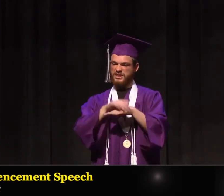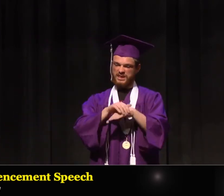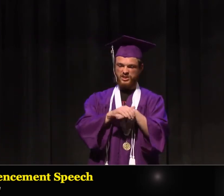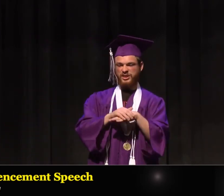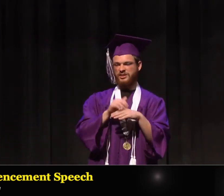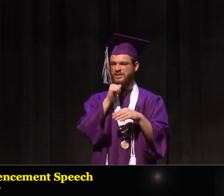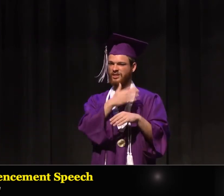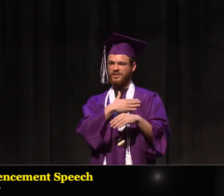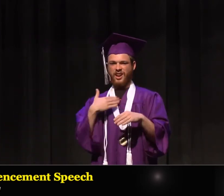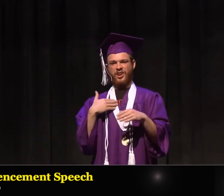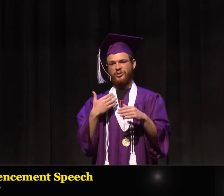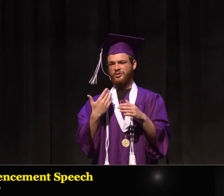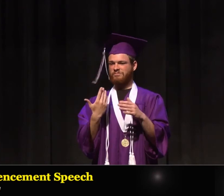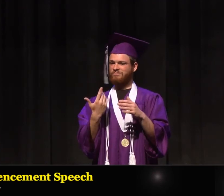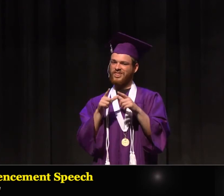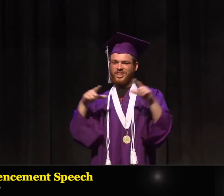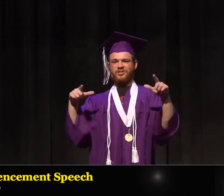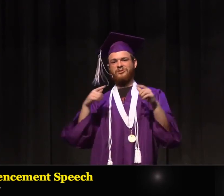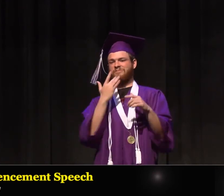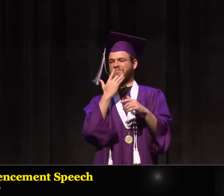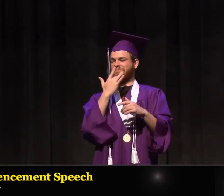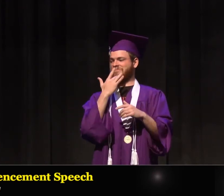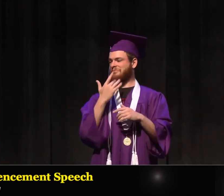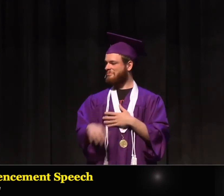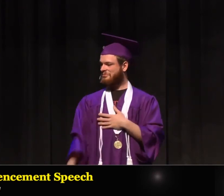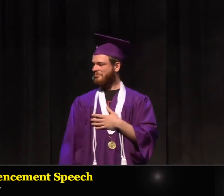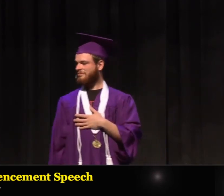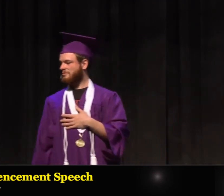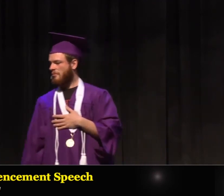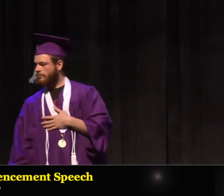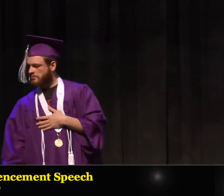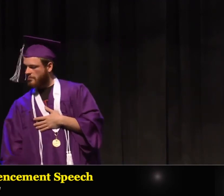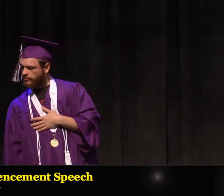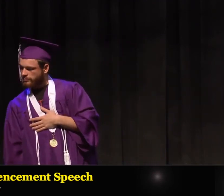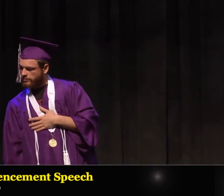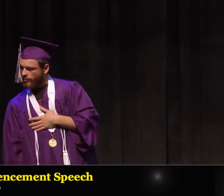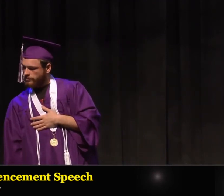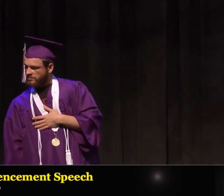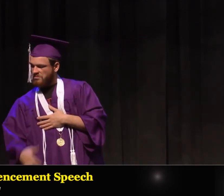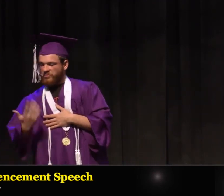Our language, English, is not our preferred language.